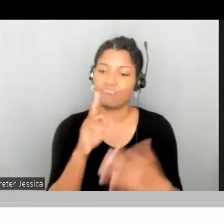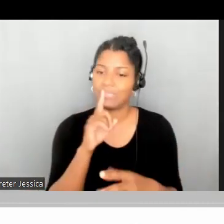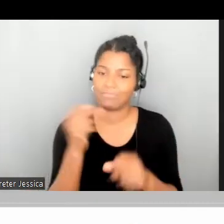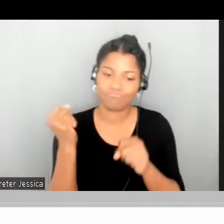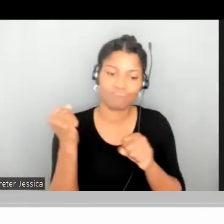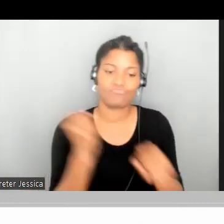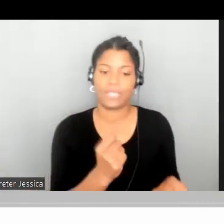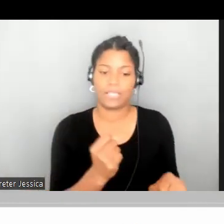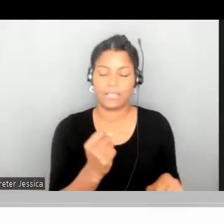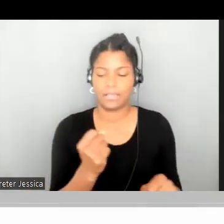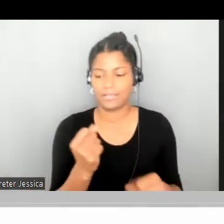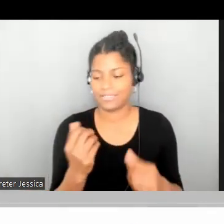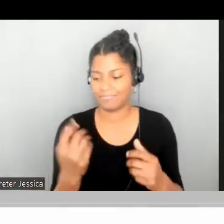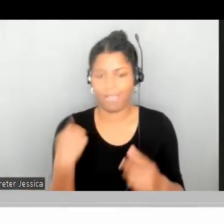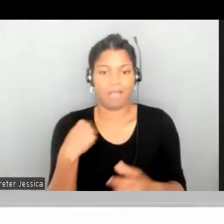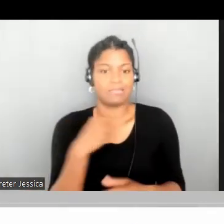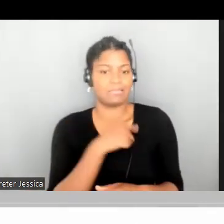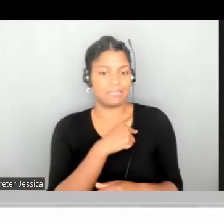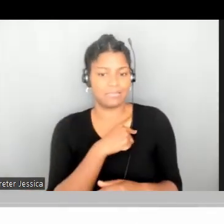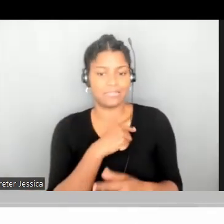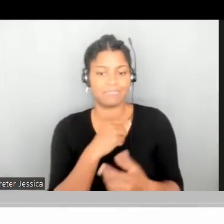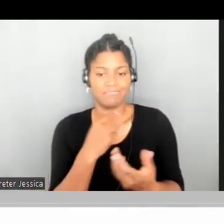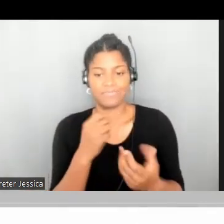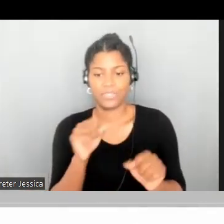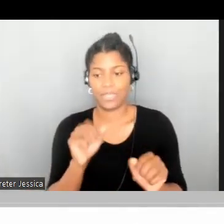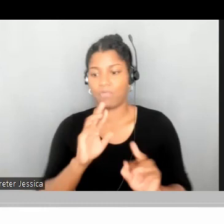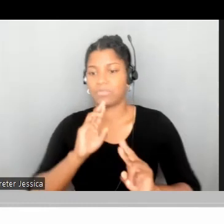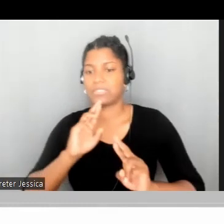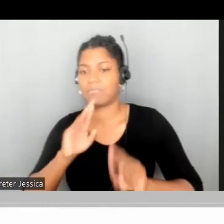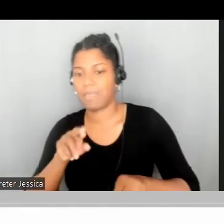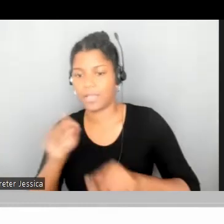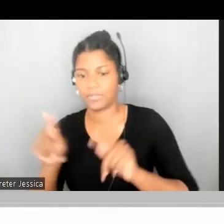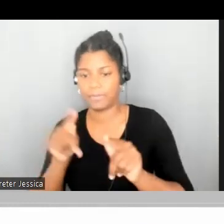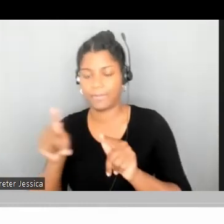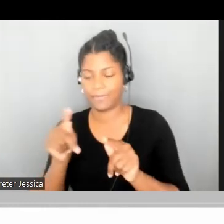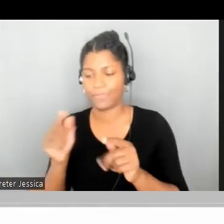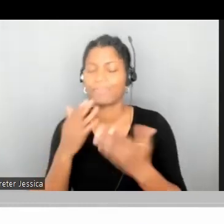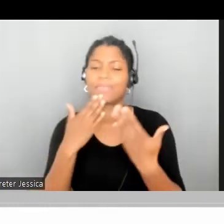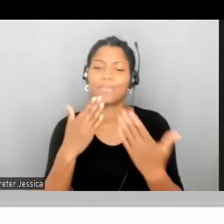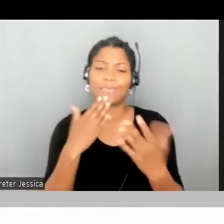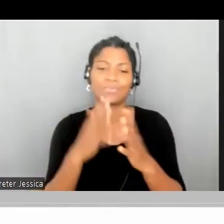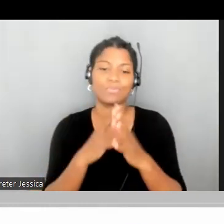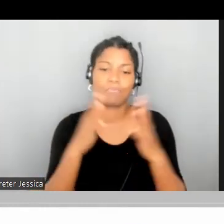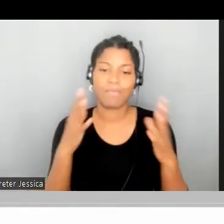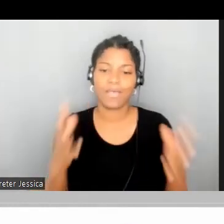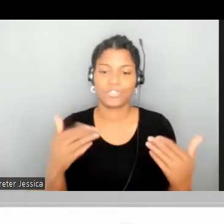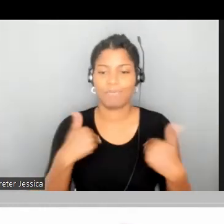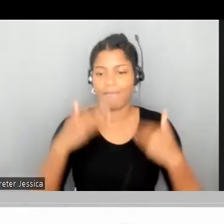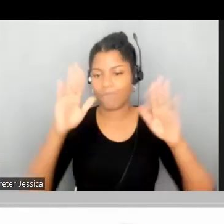to respond to the people we serve. Thank you so much and have a great afternoon.